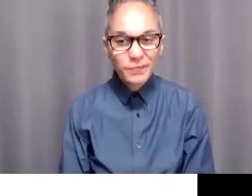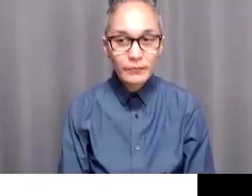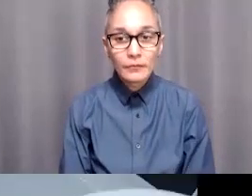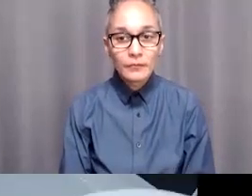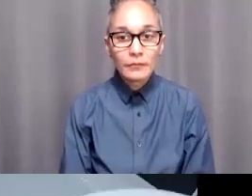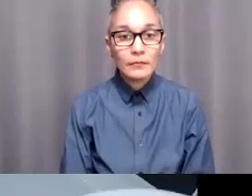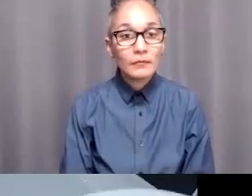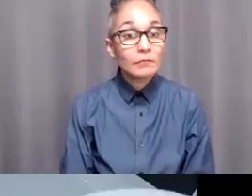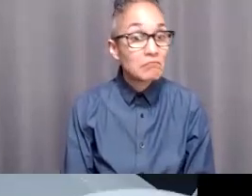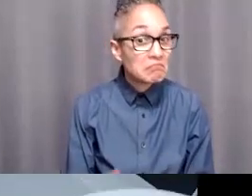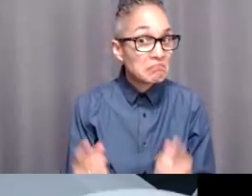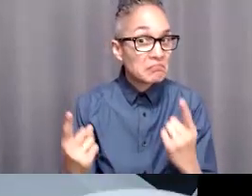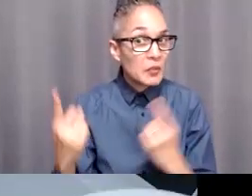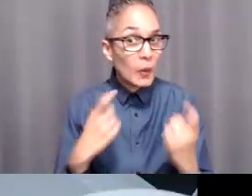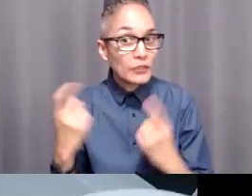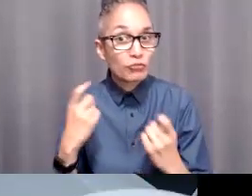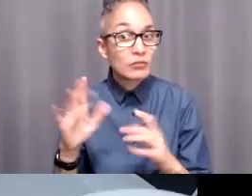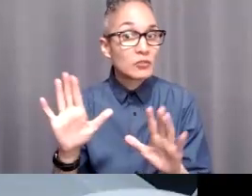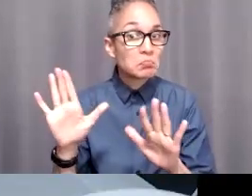Are there any questions so far?